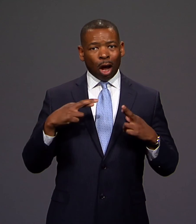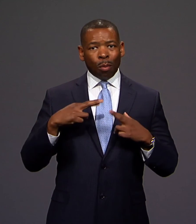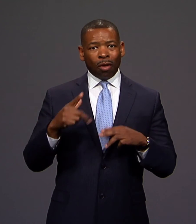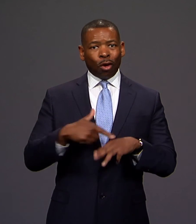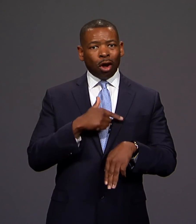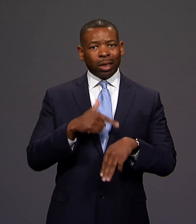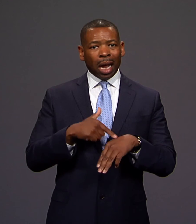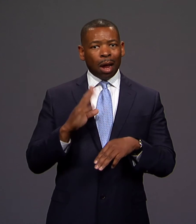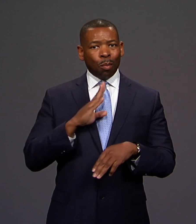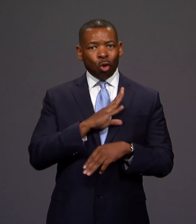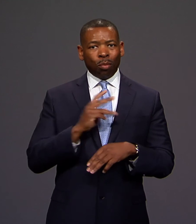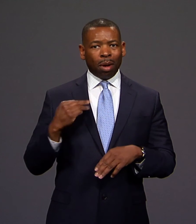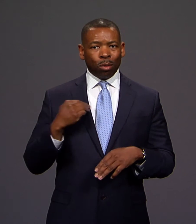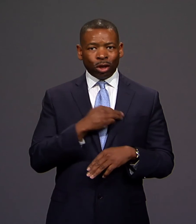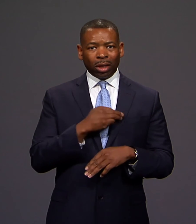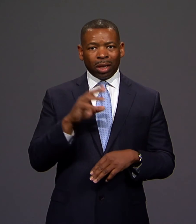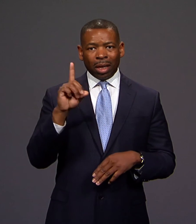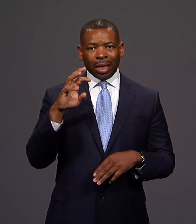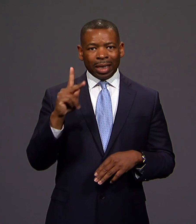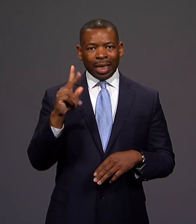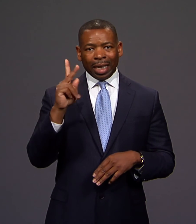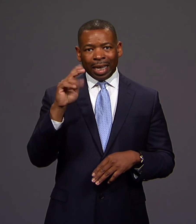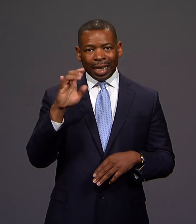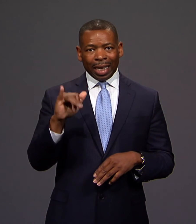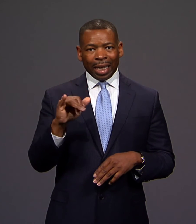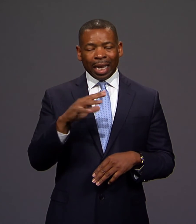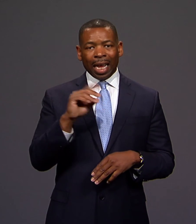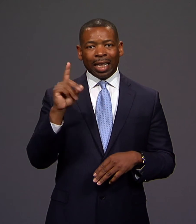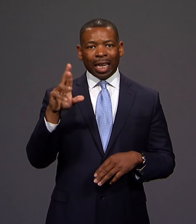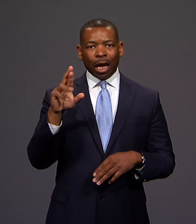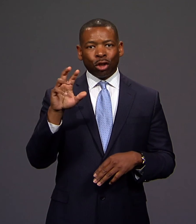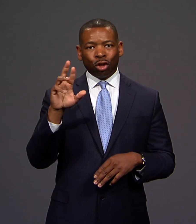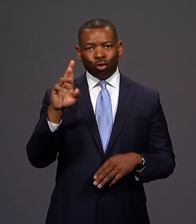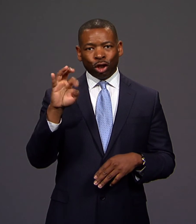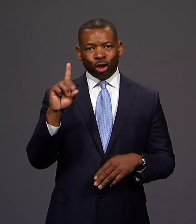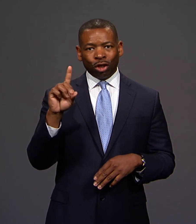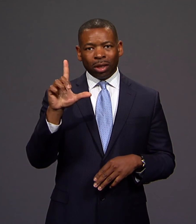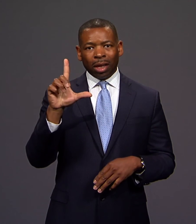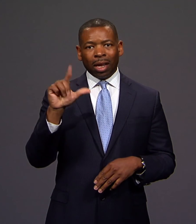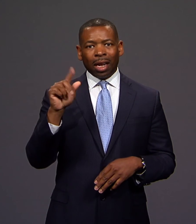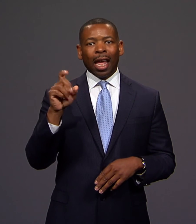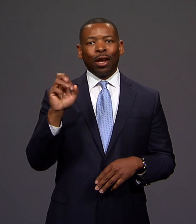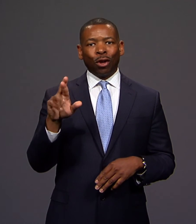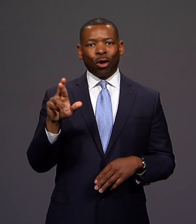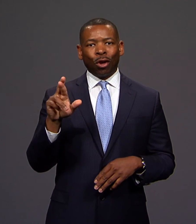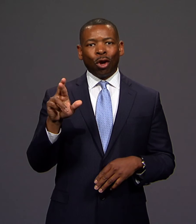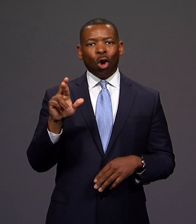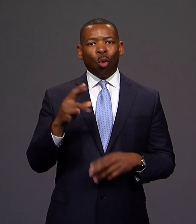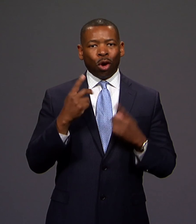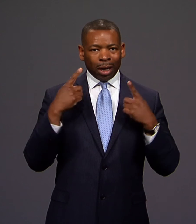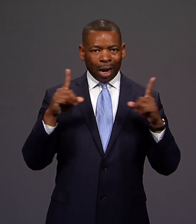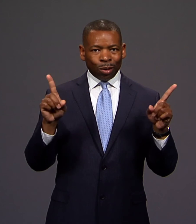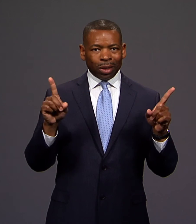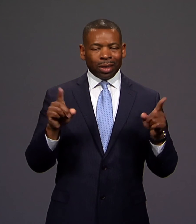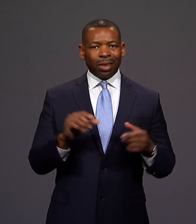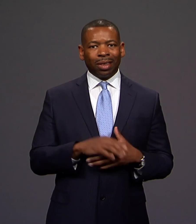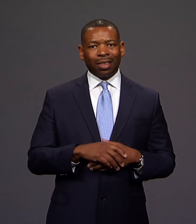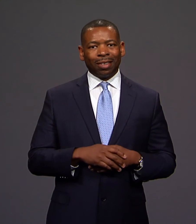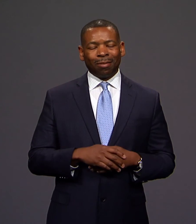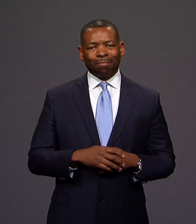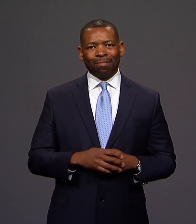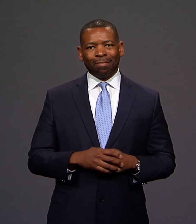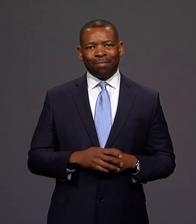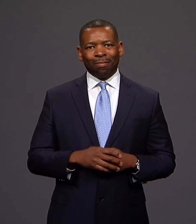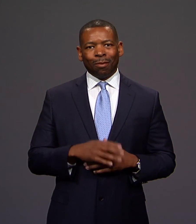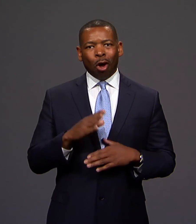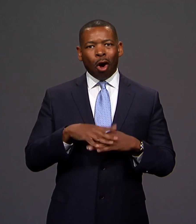The retirements of long-time Board members Dick Kinney and Dr. Richard Ladner were announced.